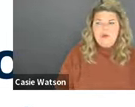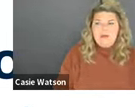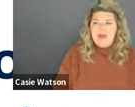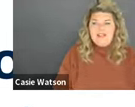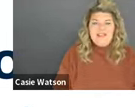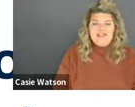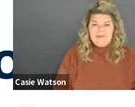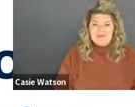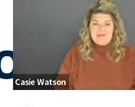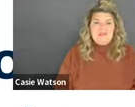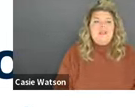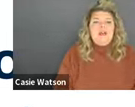So going back to the tips,